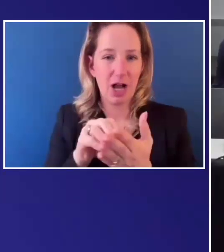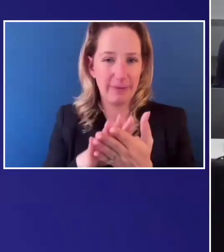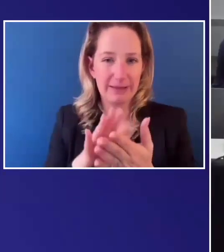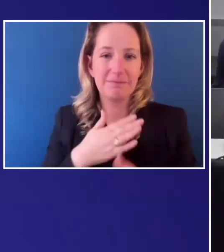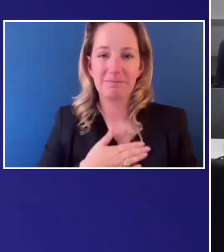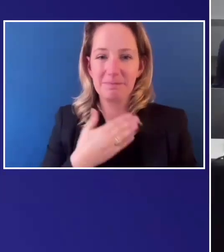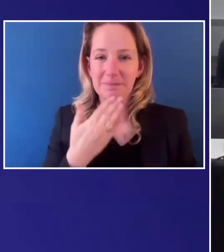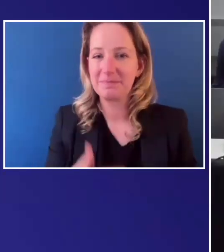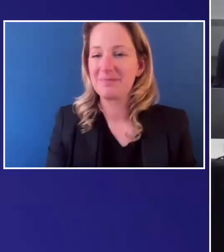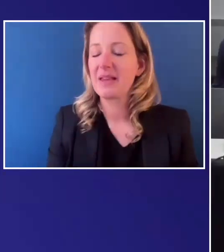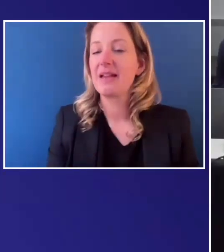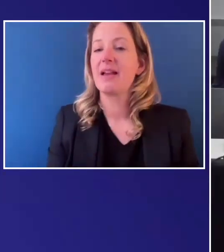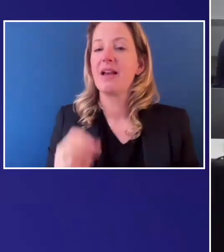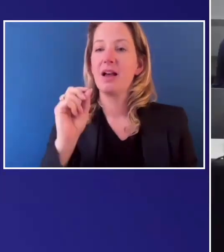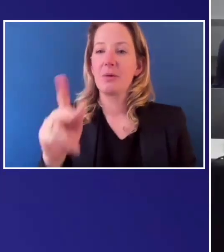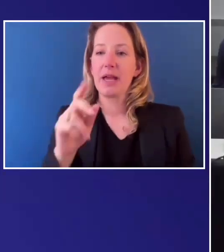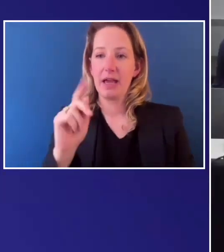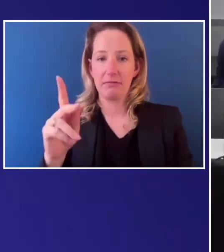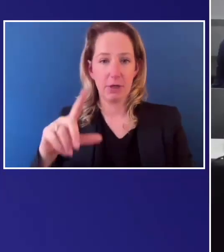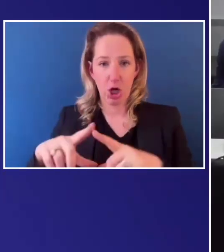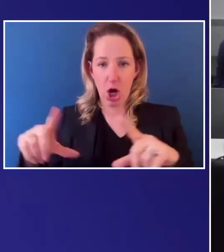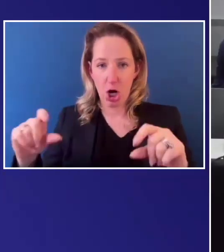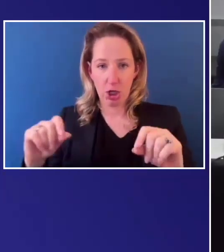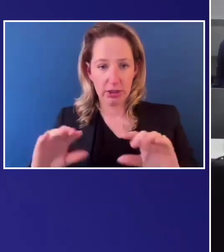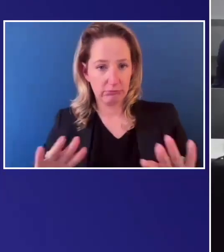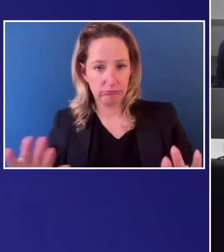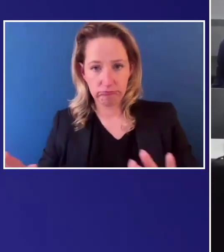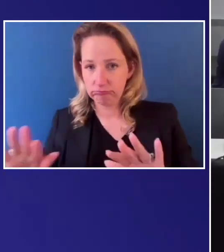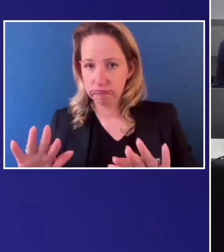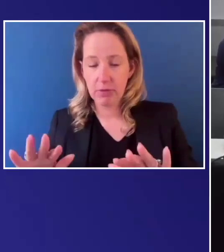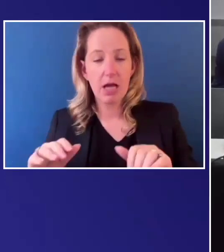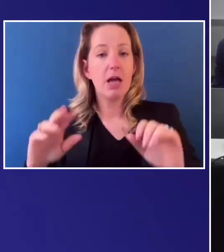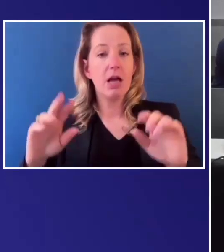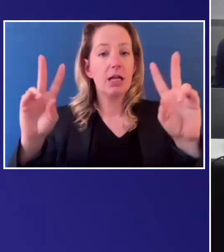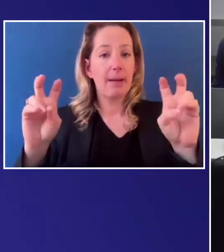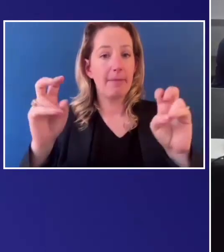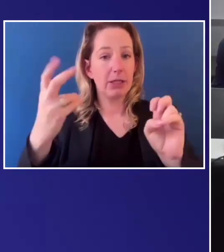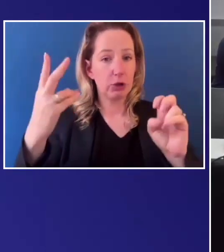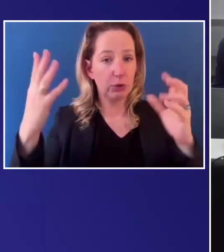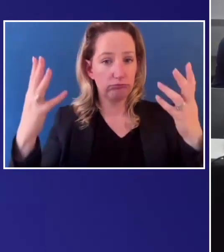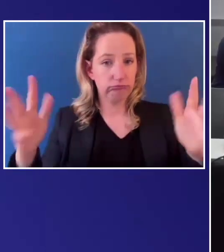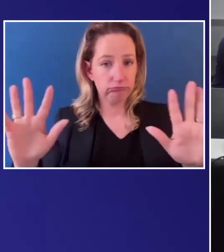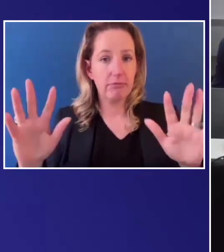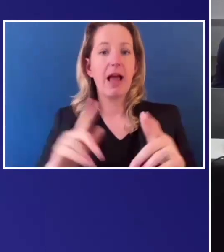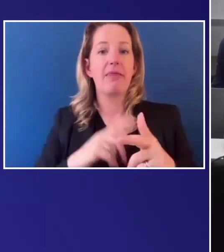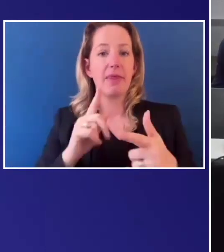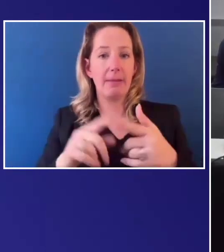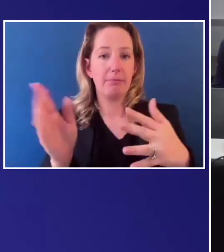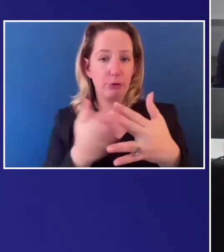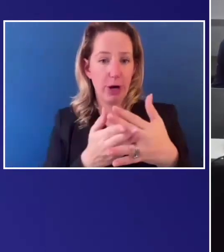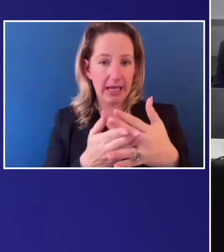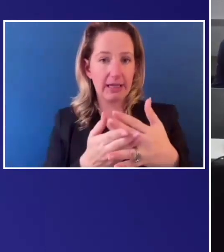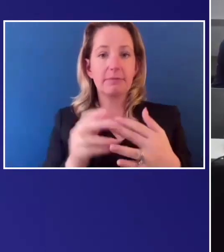I think we're concluding topic two. Shall we take a quick break and then resume with some presentations? Yeah, we can take a ten-minute break.